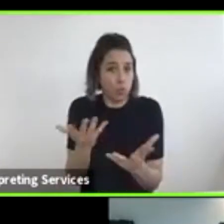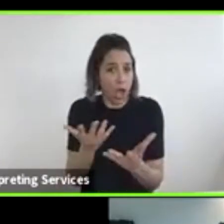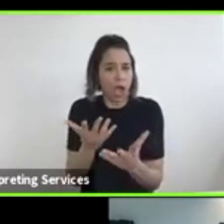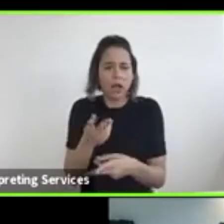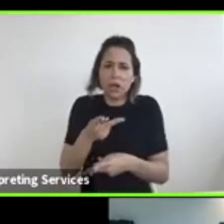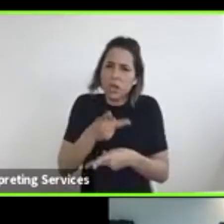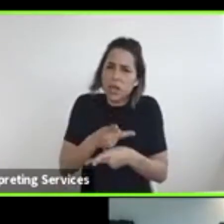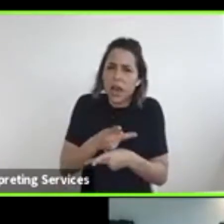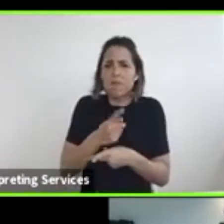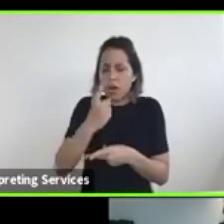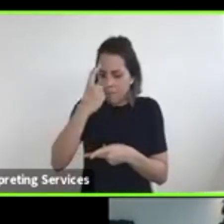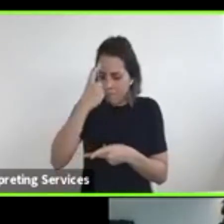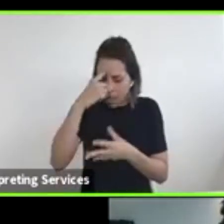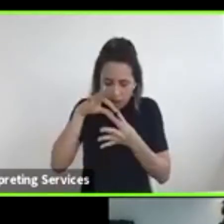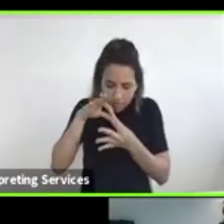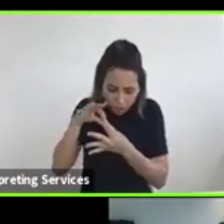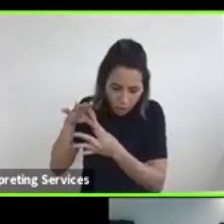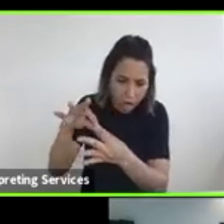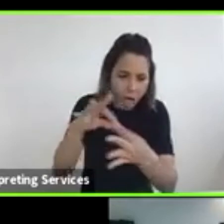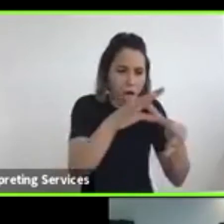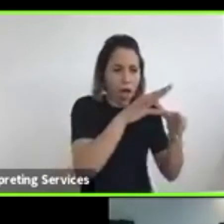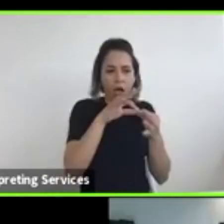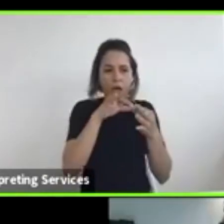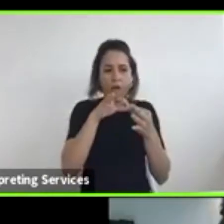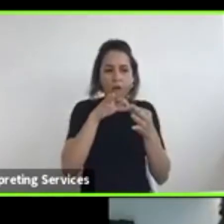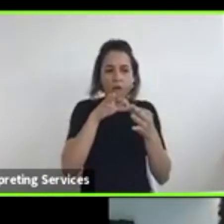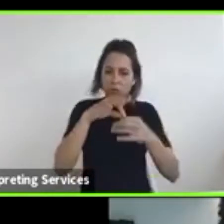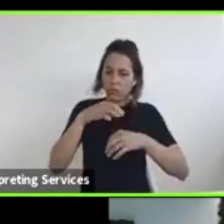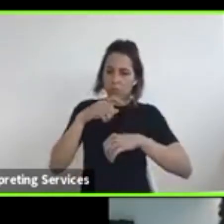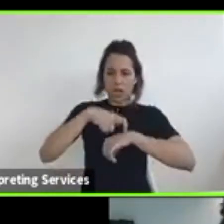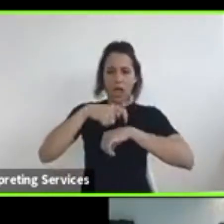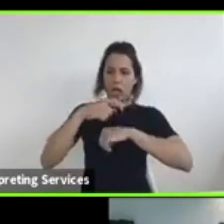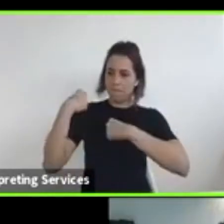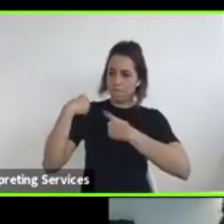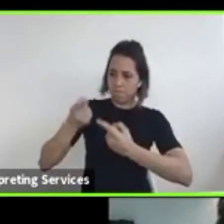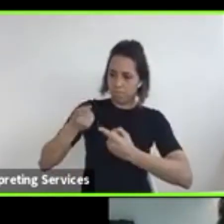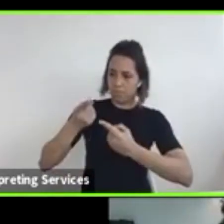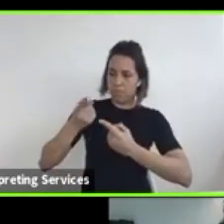TIME, AND CULTIVATION, OF RELATIONSHIPS. BETWEEN HUMAN -- YOU KNOW, HUMAN